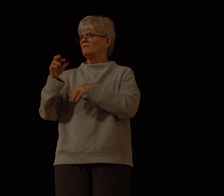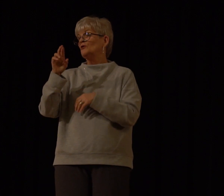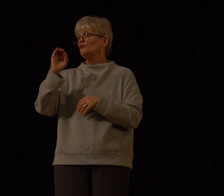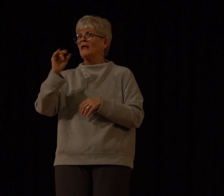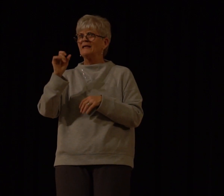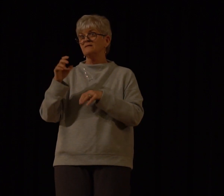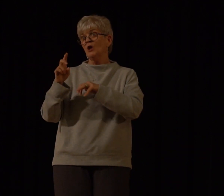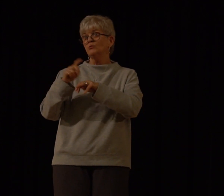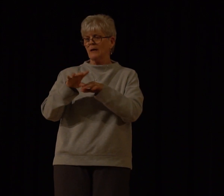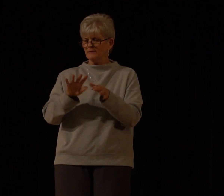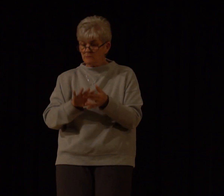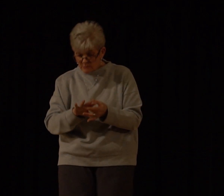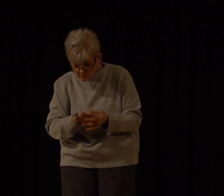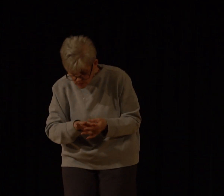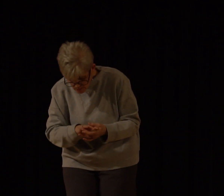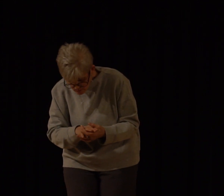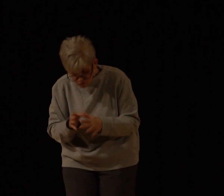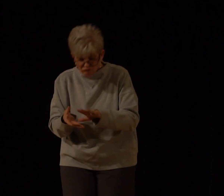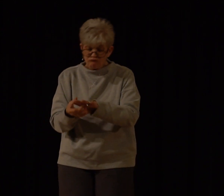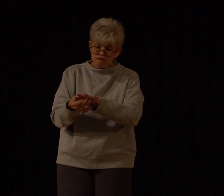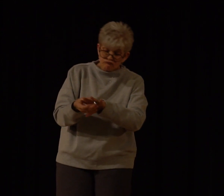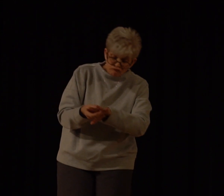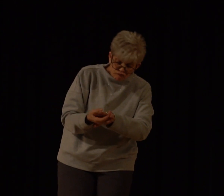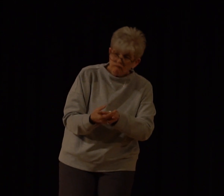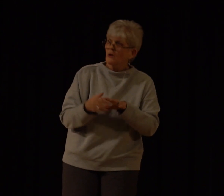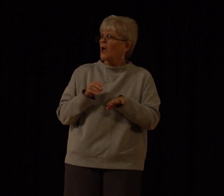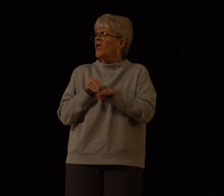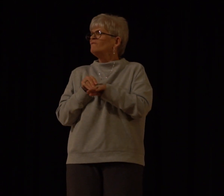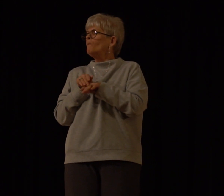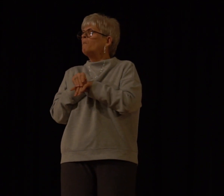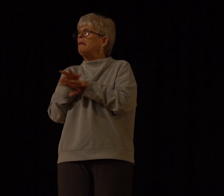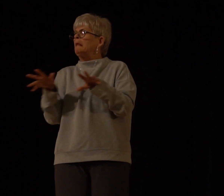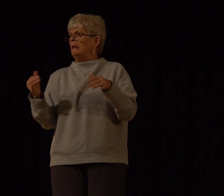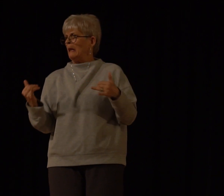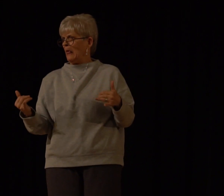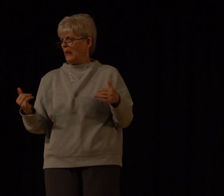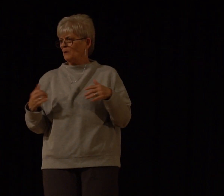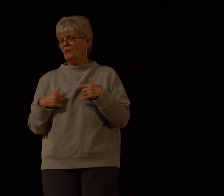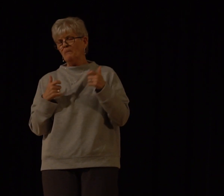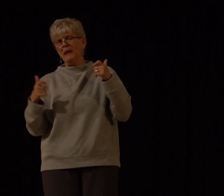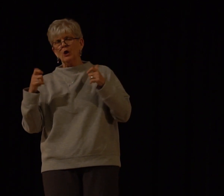So I decided that it was time to look for a bigger ring,